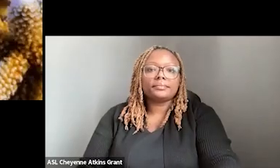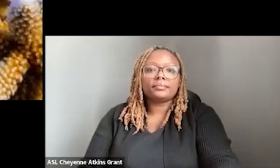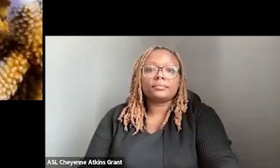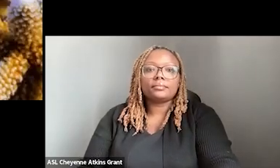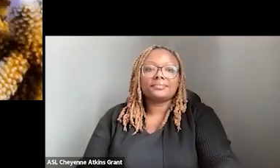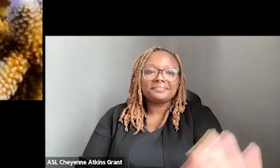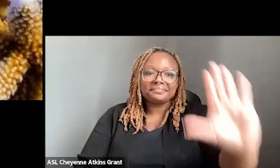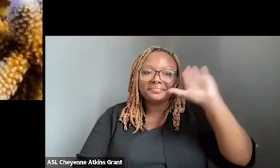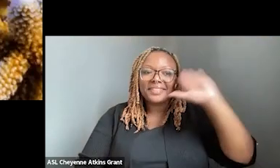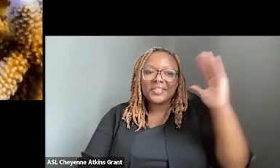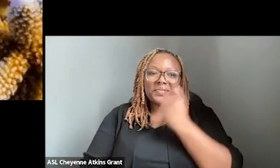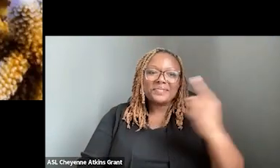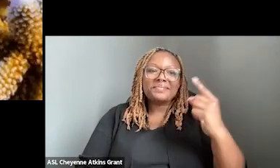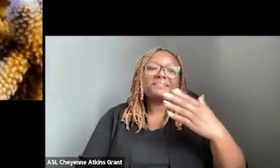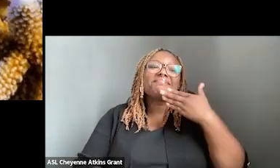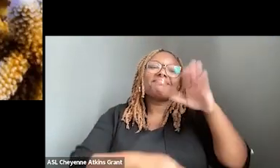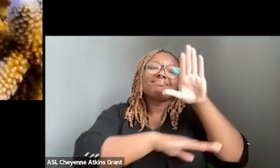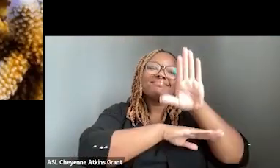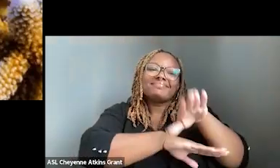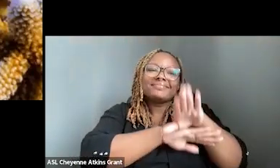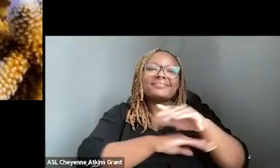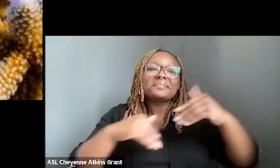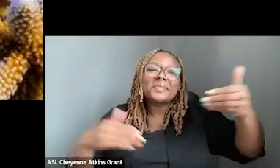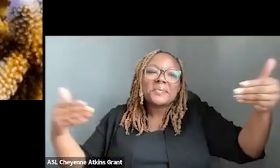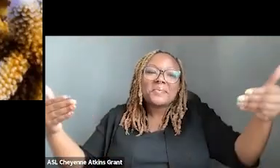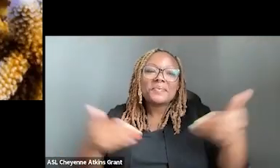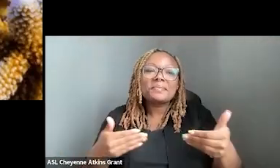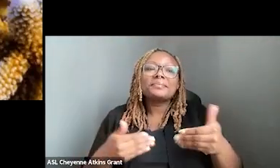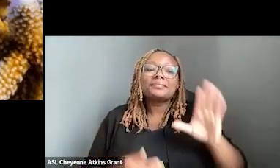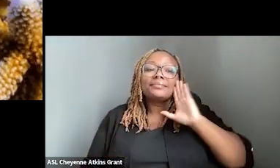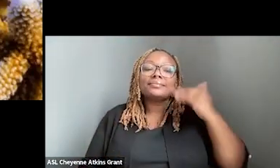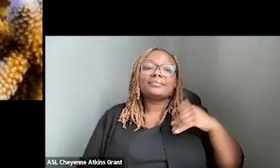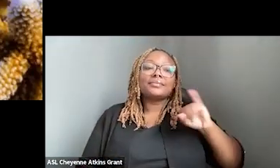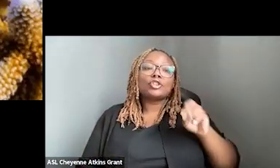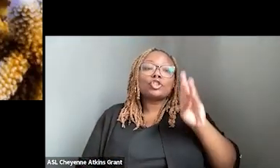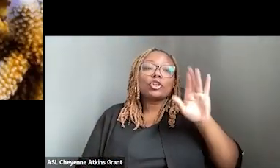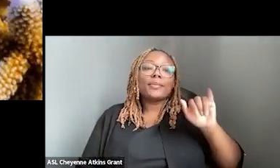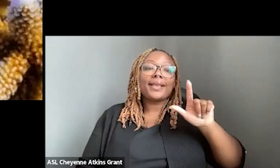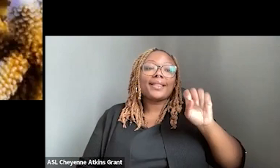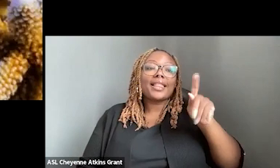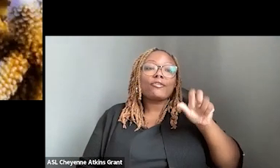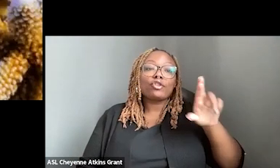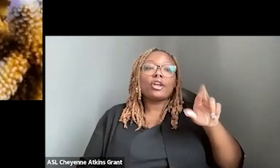Jeremy Leffler: Hello, everyone. Good afternoon. Welcome. My name is Jeremy Leffler and I work in the Policy Office